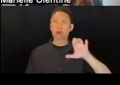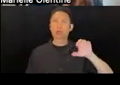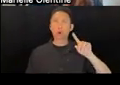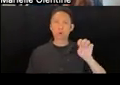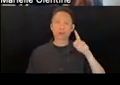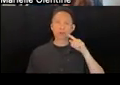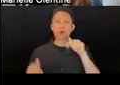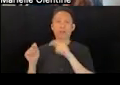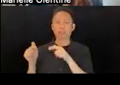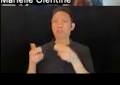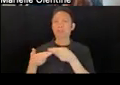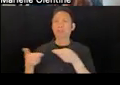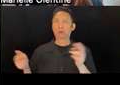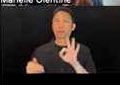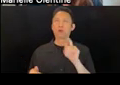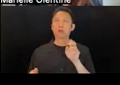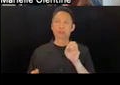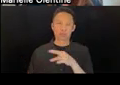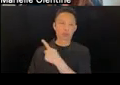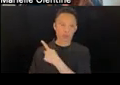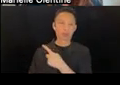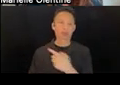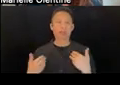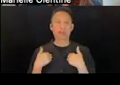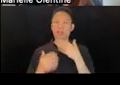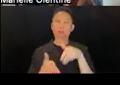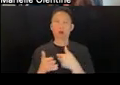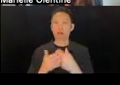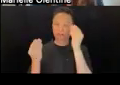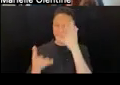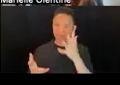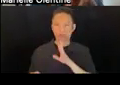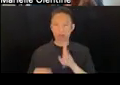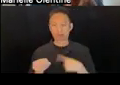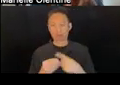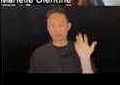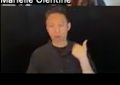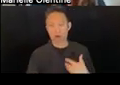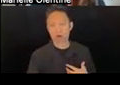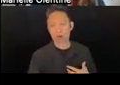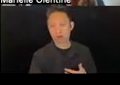names, all of that, like Marielle, you guys had a spreadsheet where you kept track, not just this